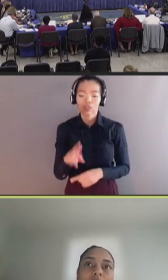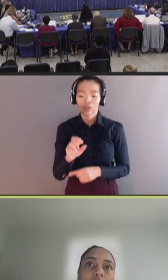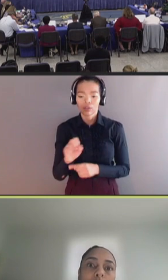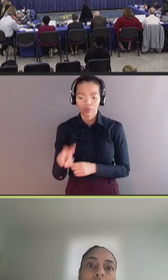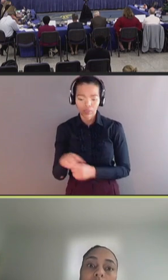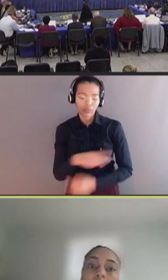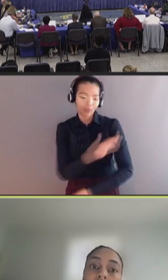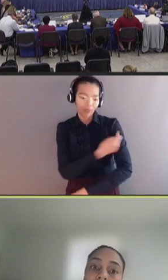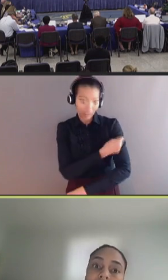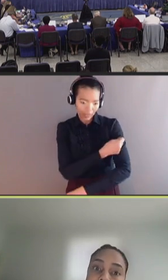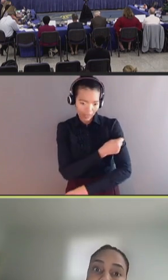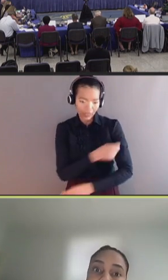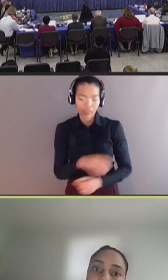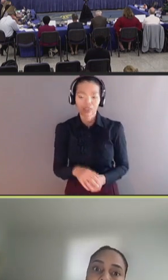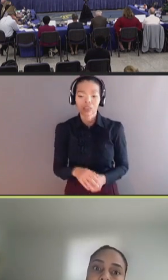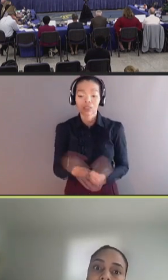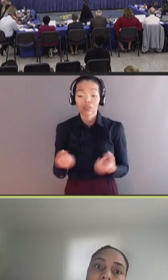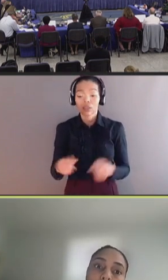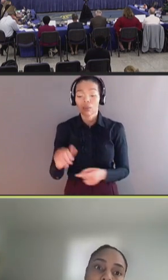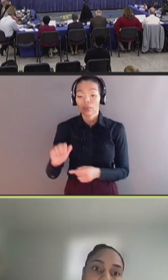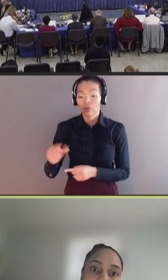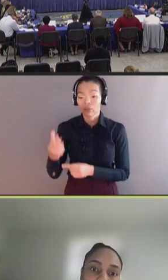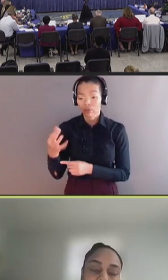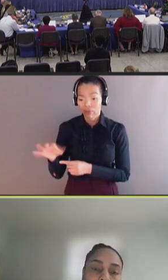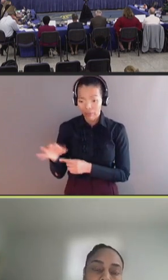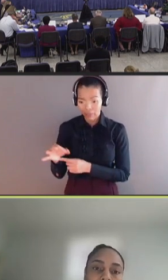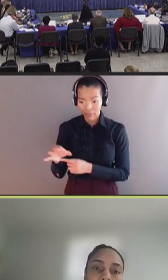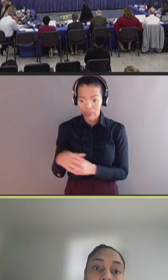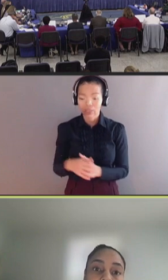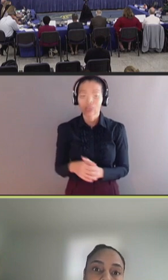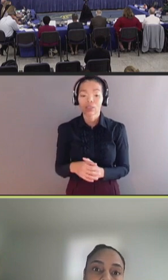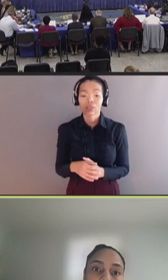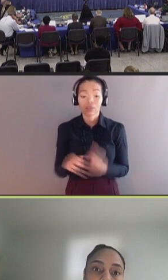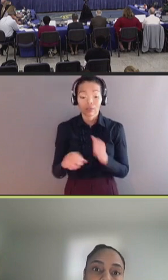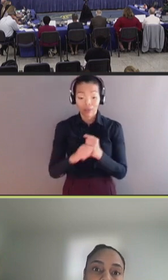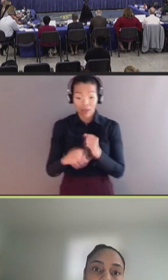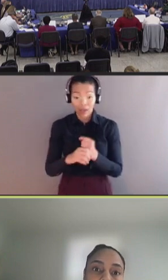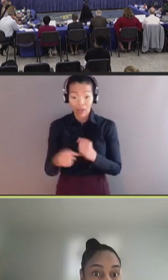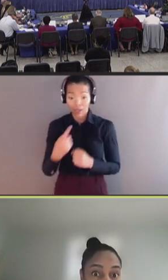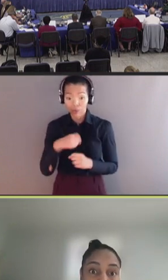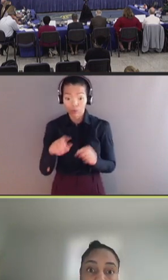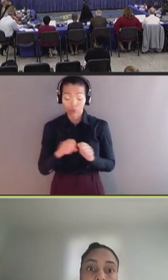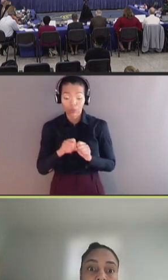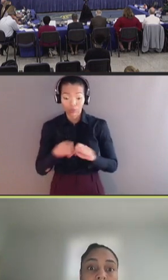And so, on August 19th, the suite of ads that we launched are digital and